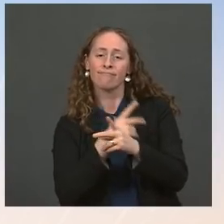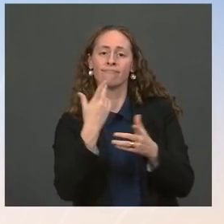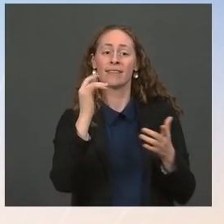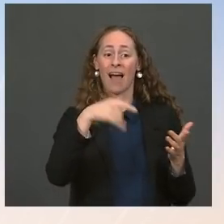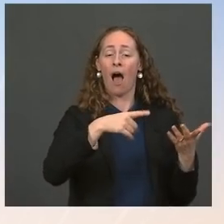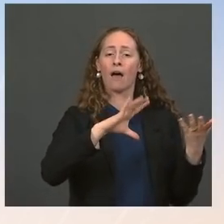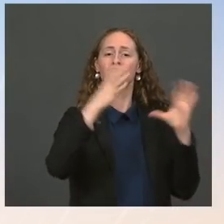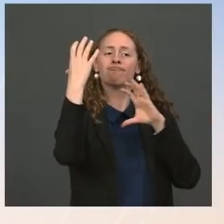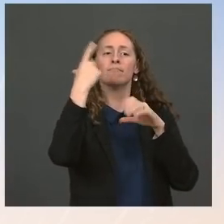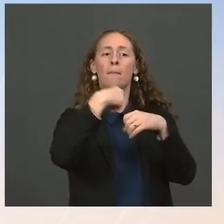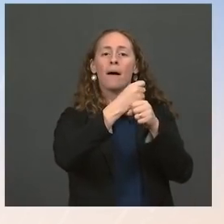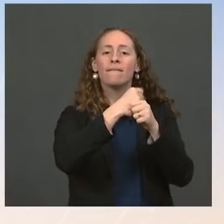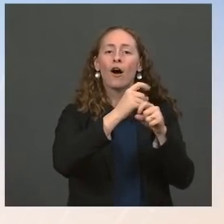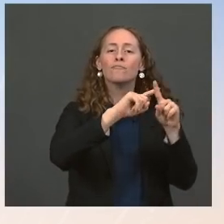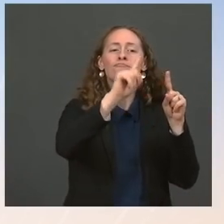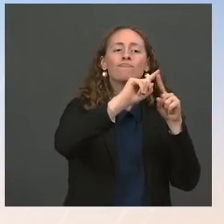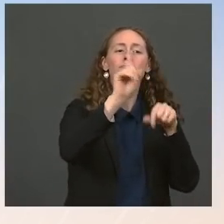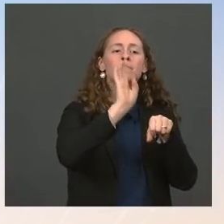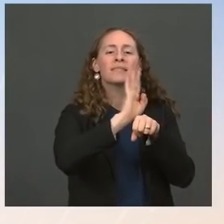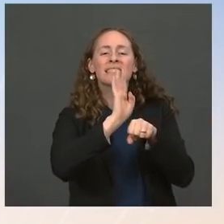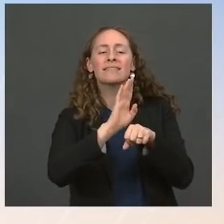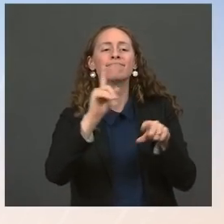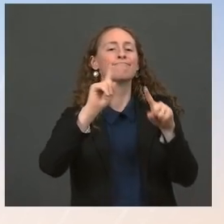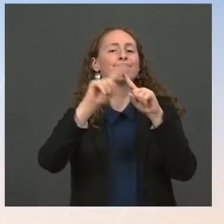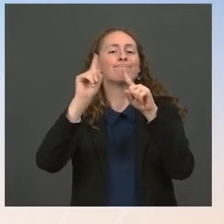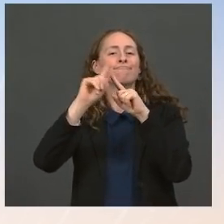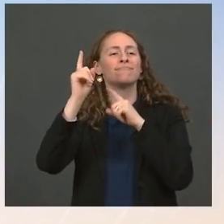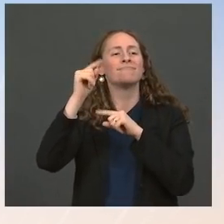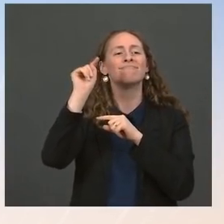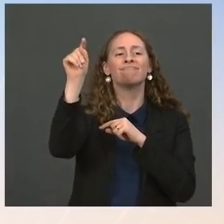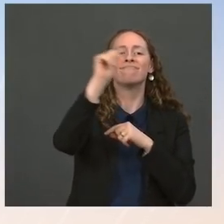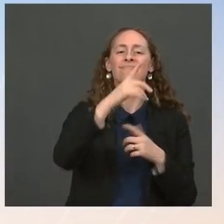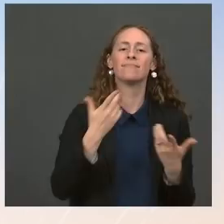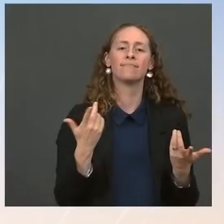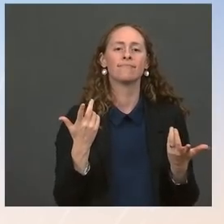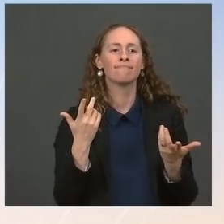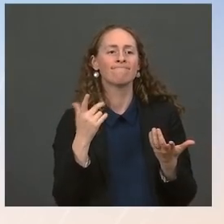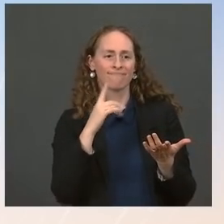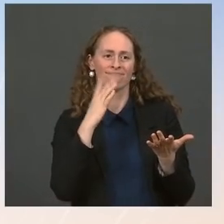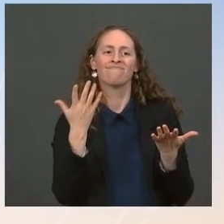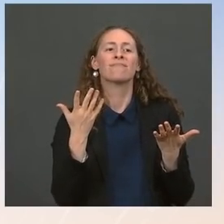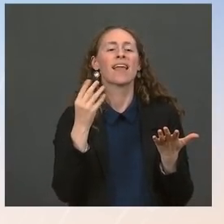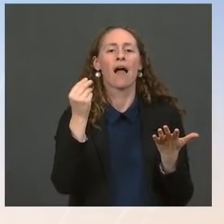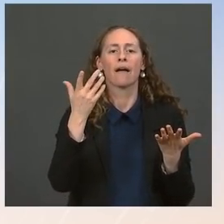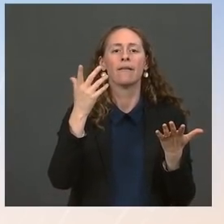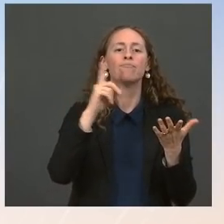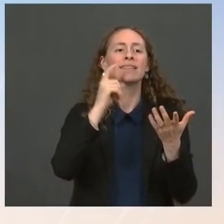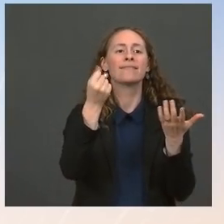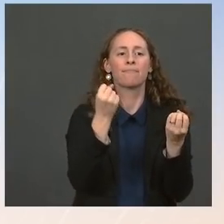manufacturing of goods in some places, and reducing the supply in some places. That's one of the factors too.